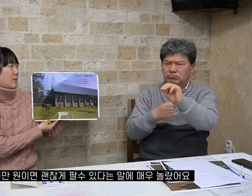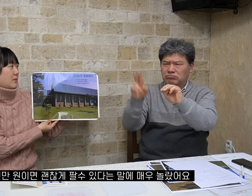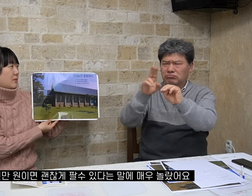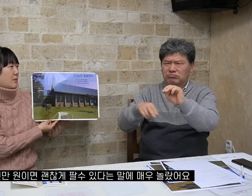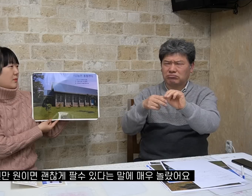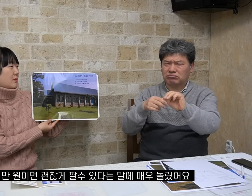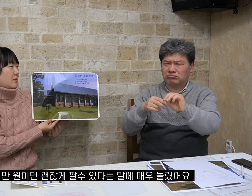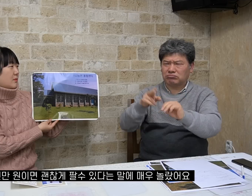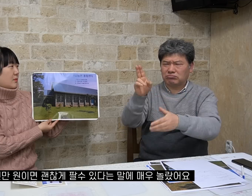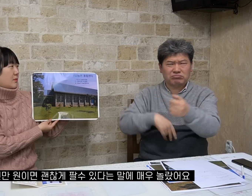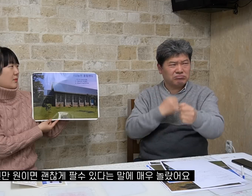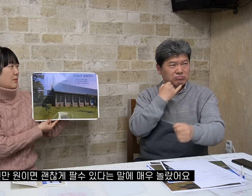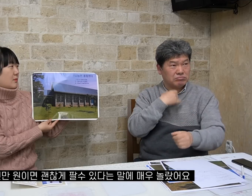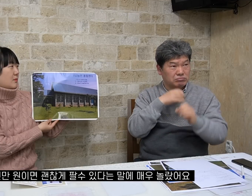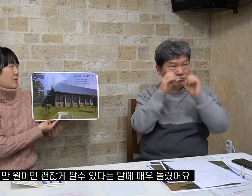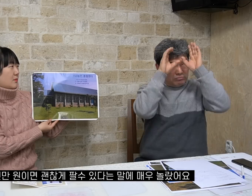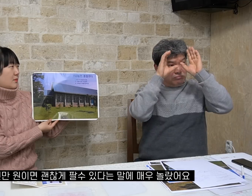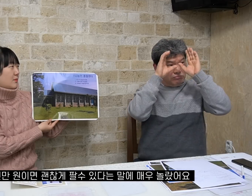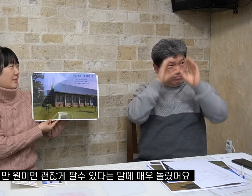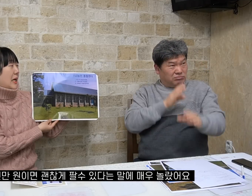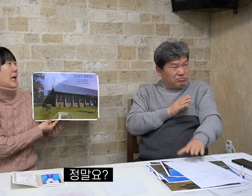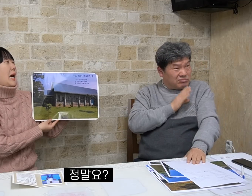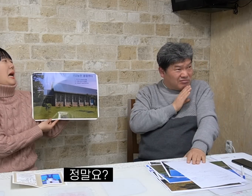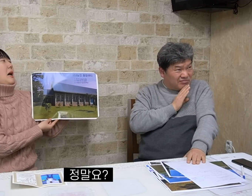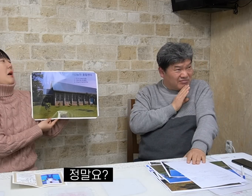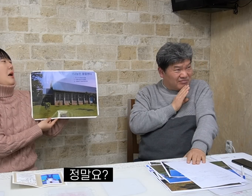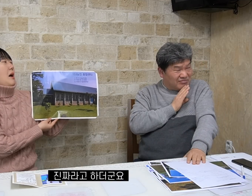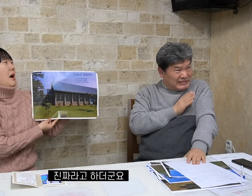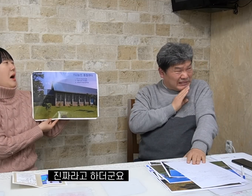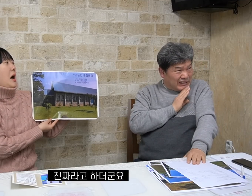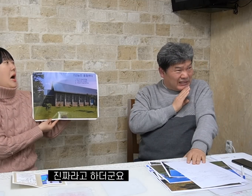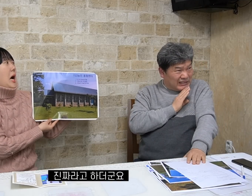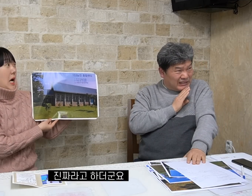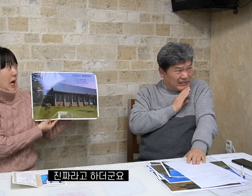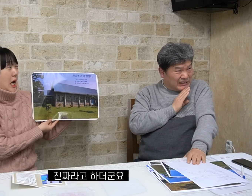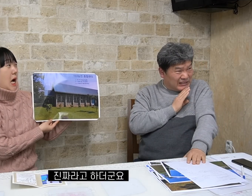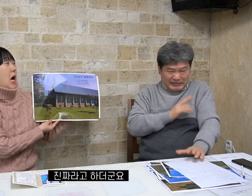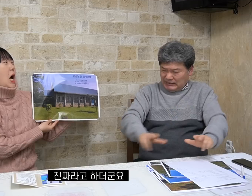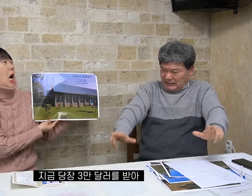I was very surprised to hear that you can sell it for 30 million won. really? Yes. He said it was real.